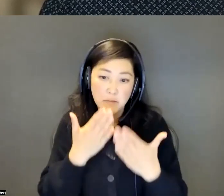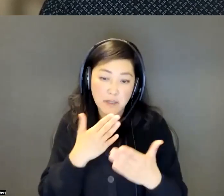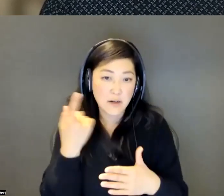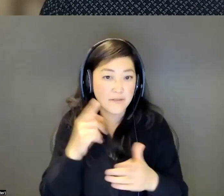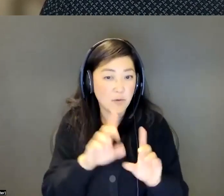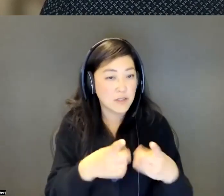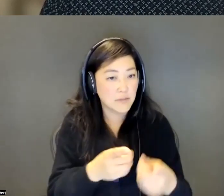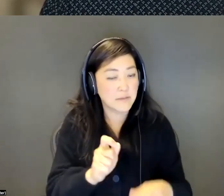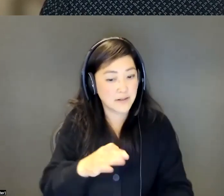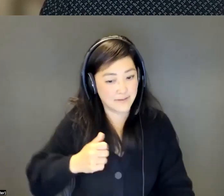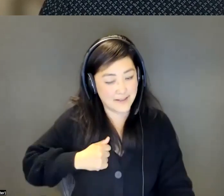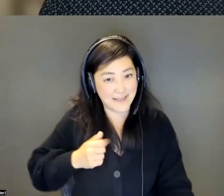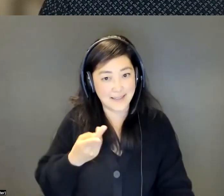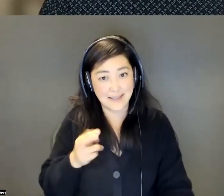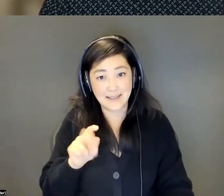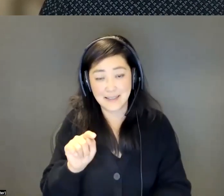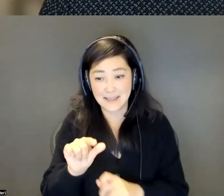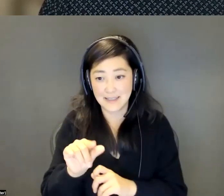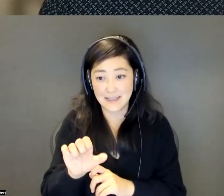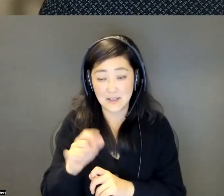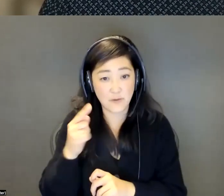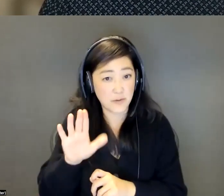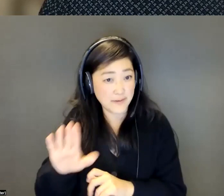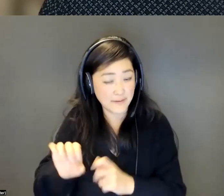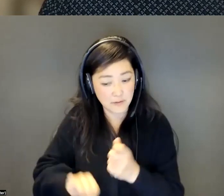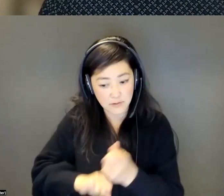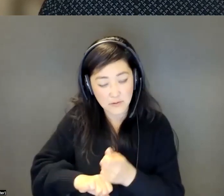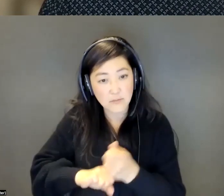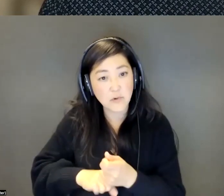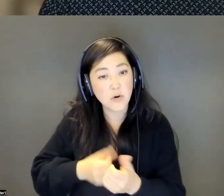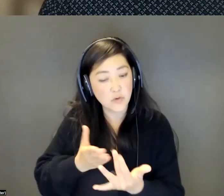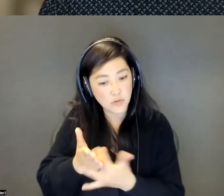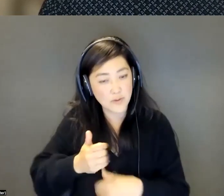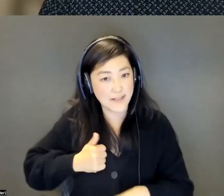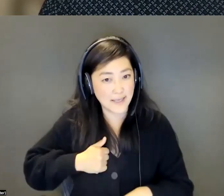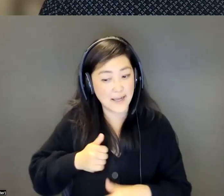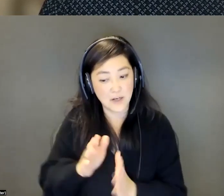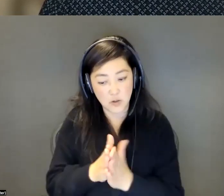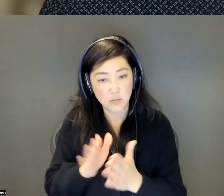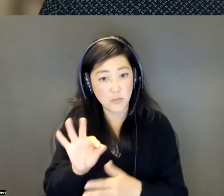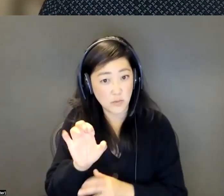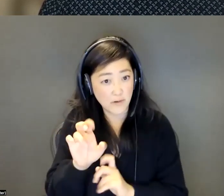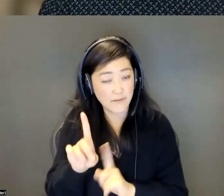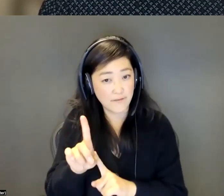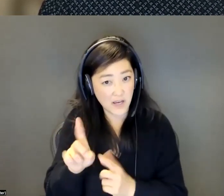Canadian Heritage for their support through the Canada Book Fund. And thanks to all of you for